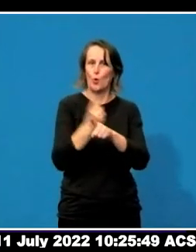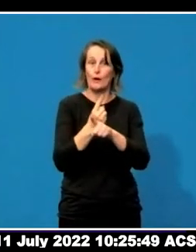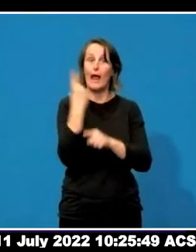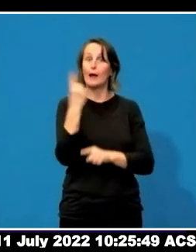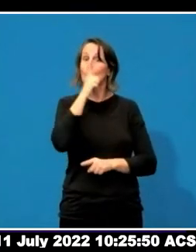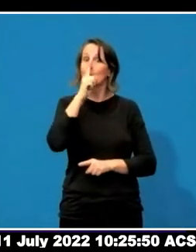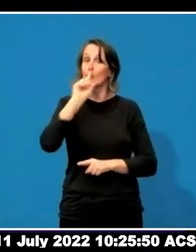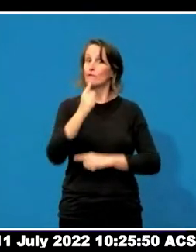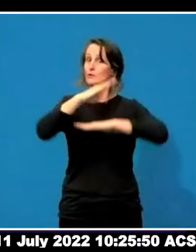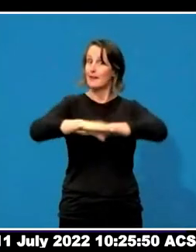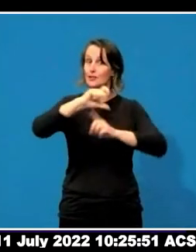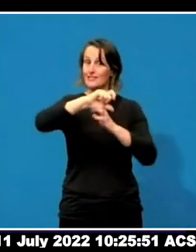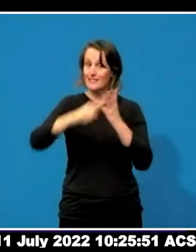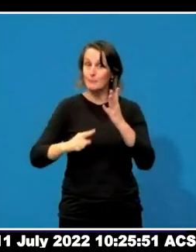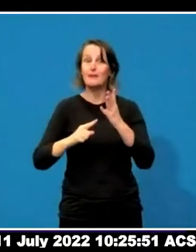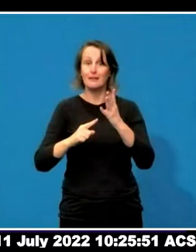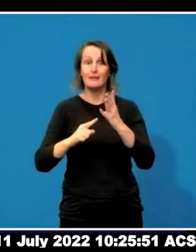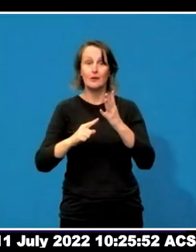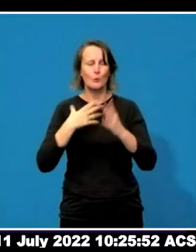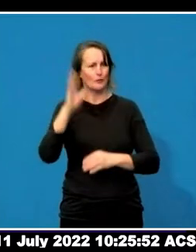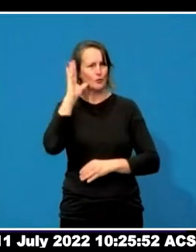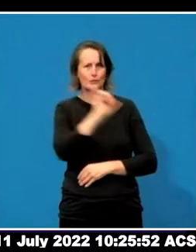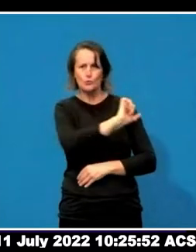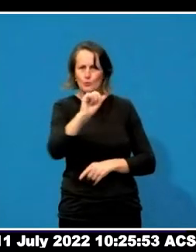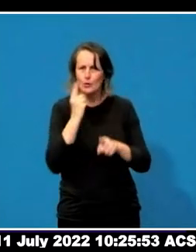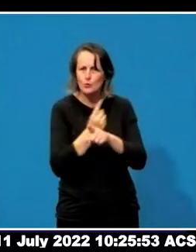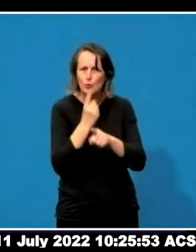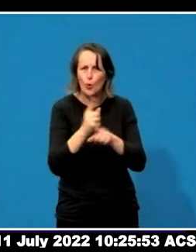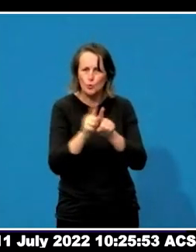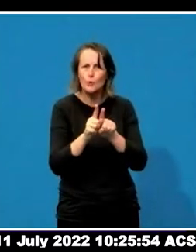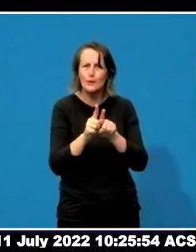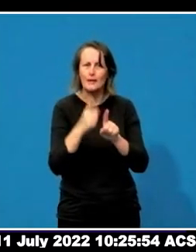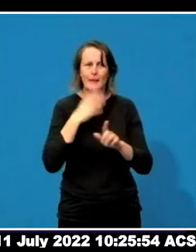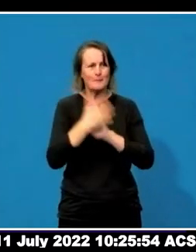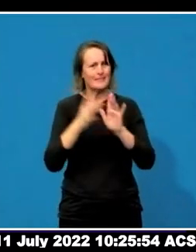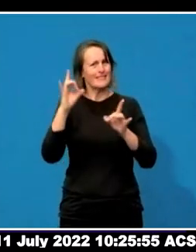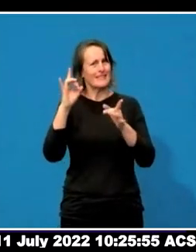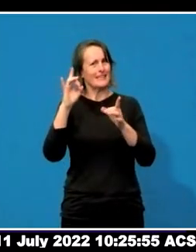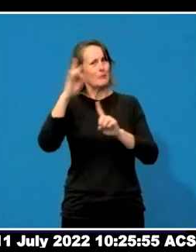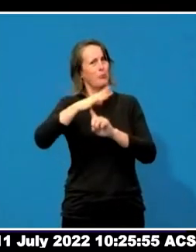supporters is very much in keeping with the theme of NAIDOC Week and with discharging the